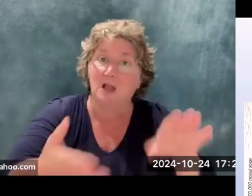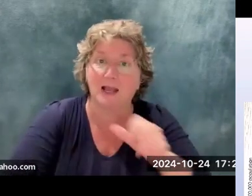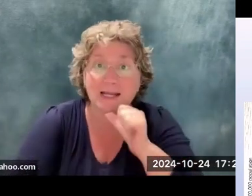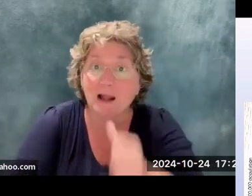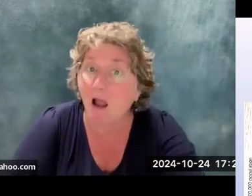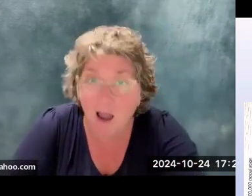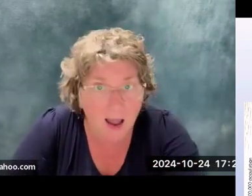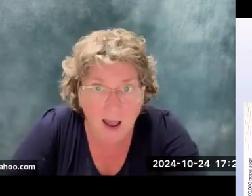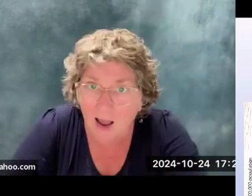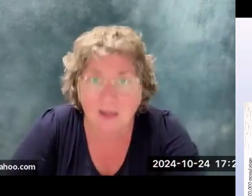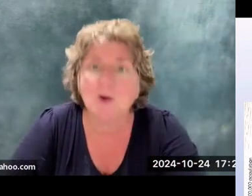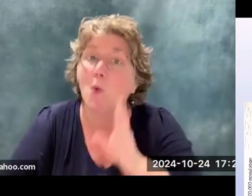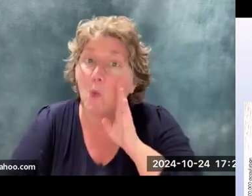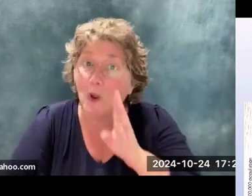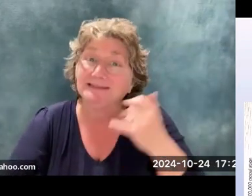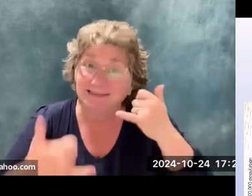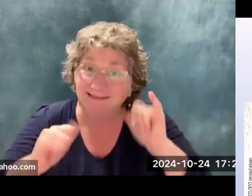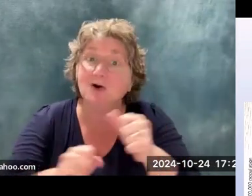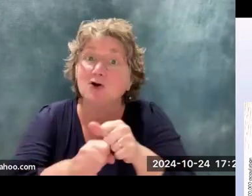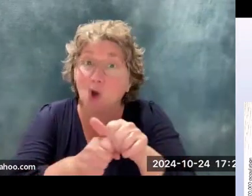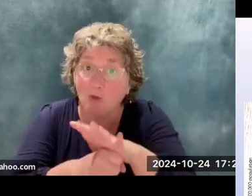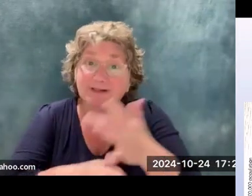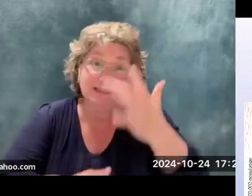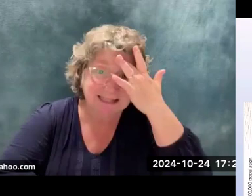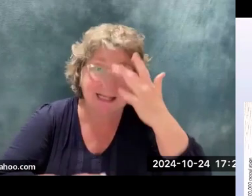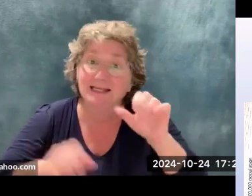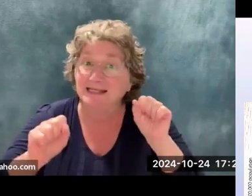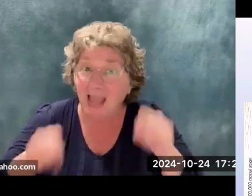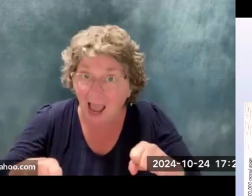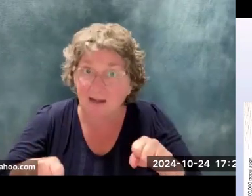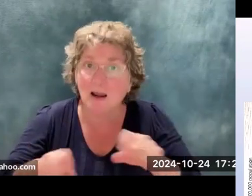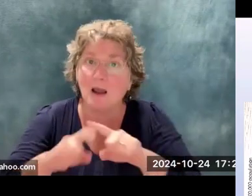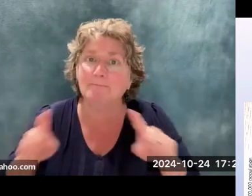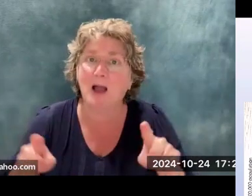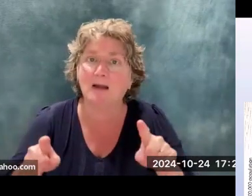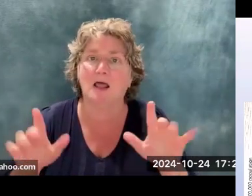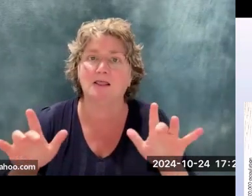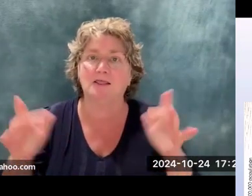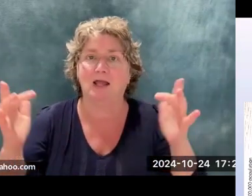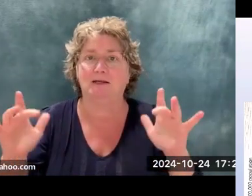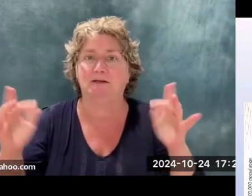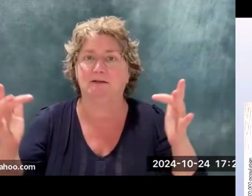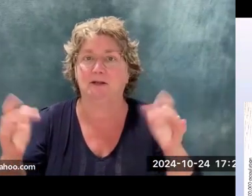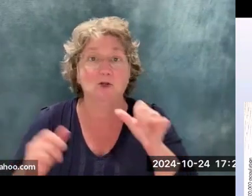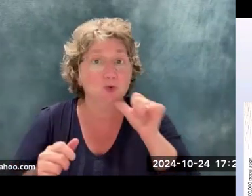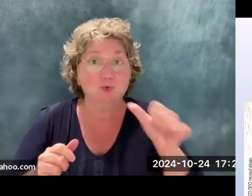but I still got COVID. And I say, did you end up in the hospital? Did you end, you know, you're talking to me, so you didn't die.